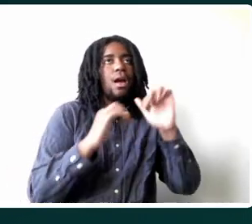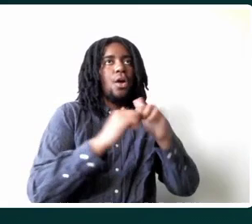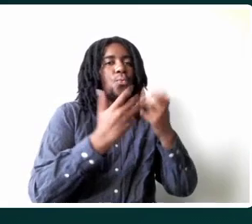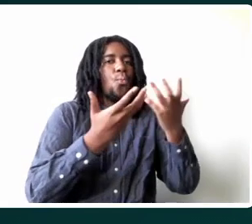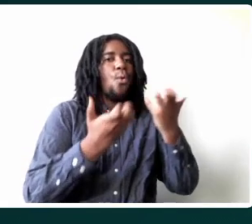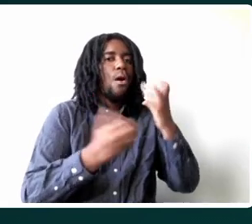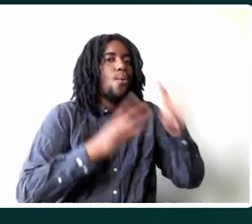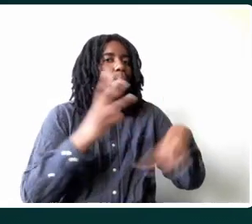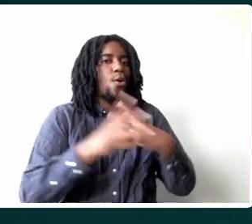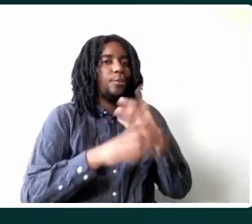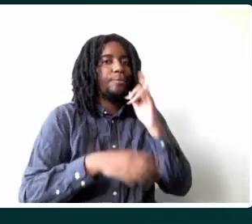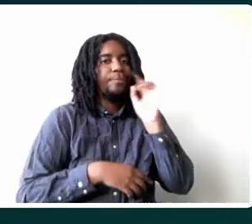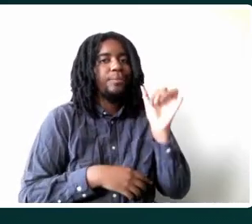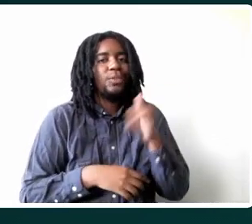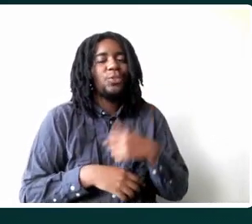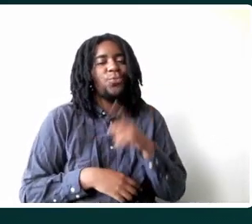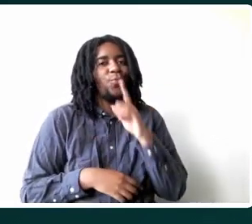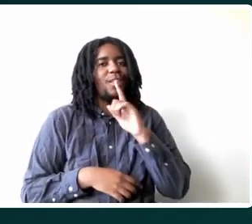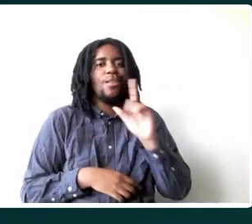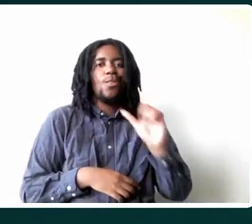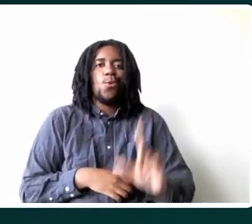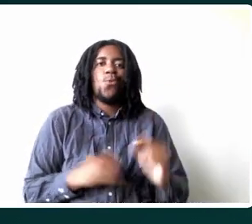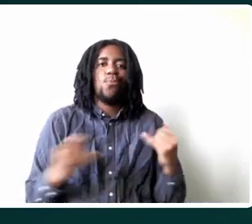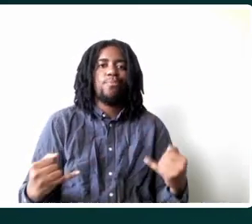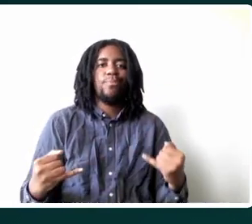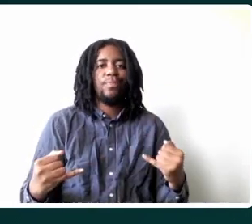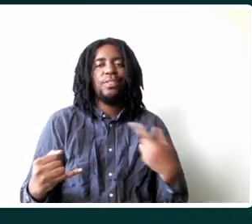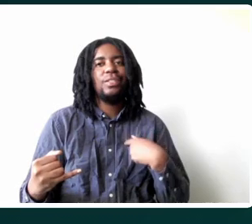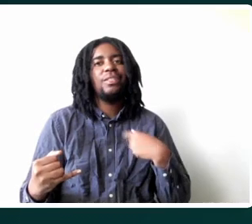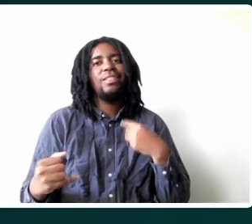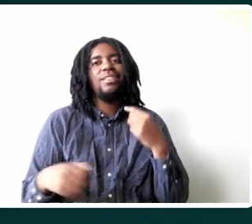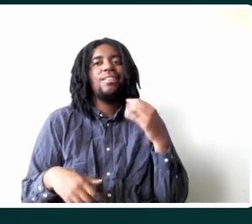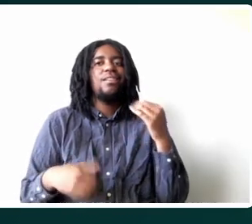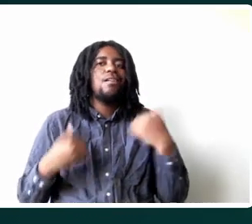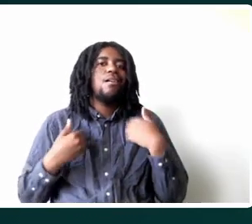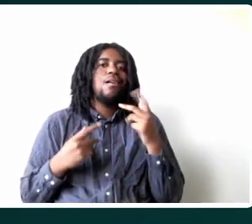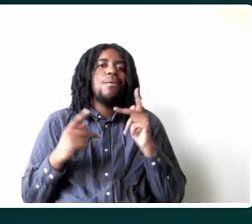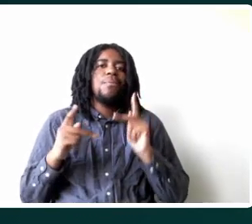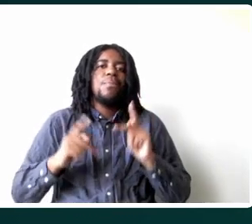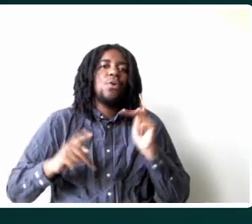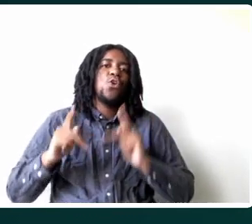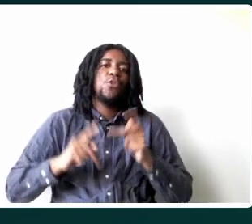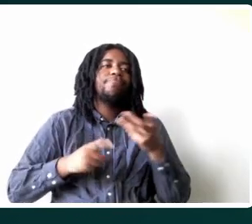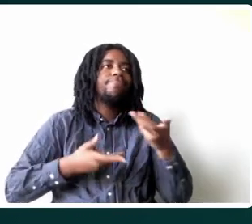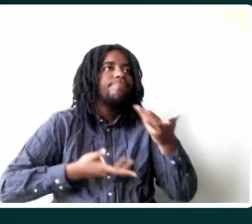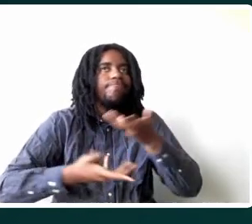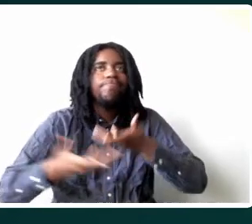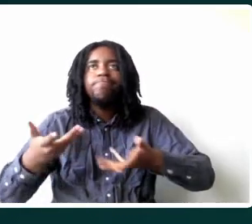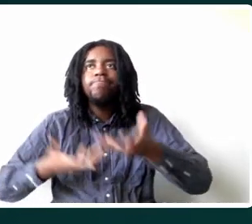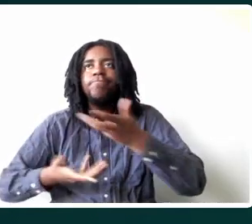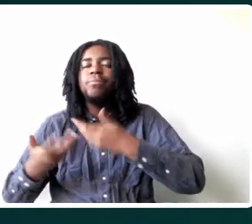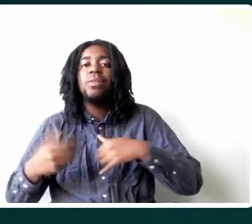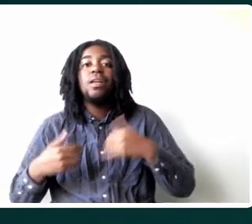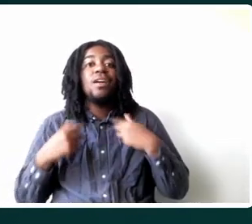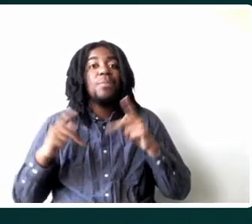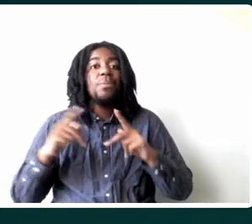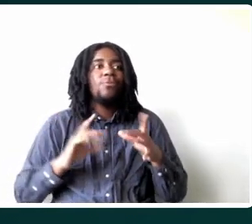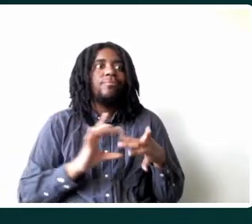like Katie said, it was really about young people getting to just know each other as human beings. Young people are connected all the time through digital media, but we found through this project